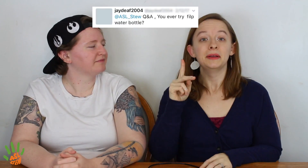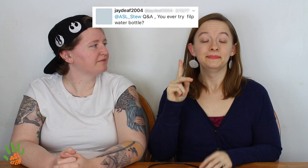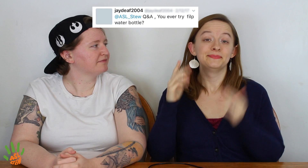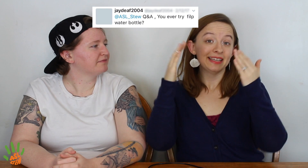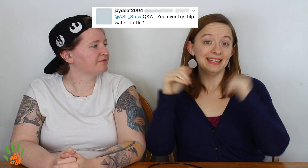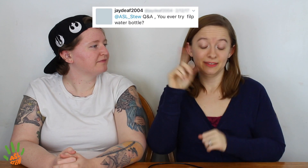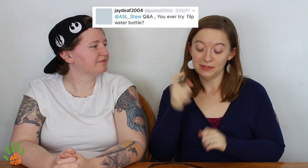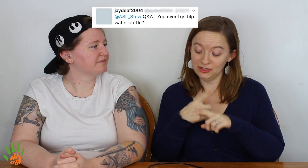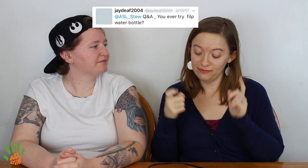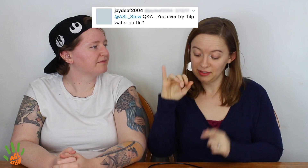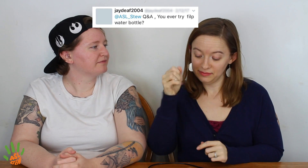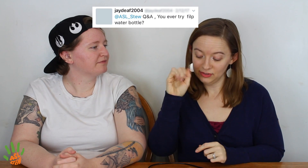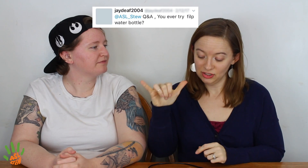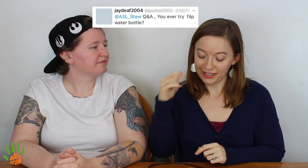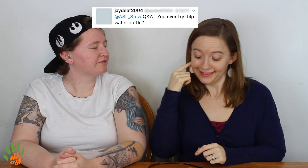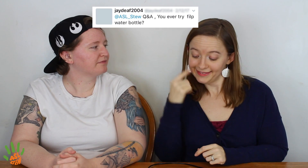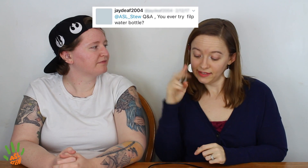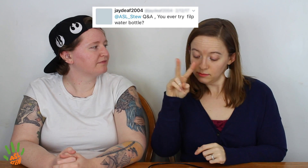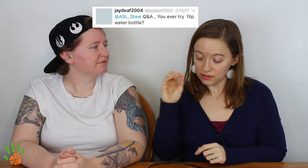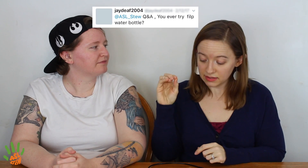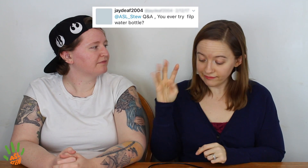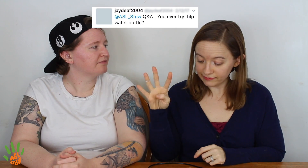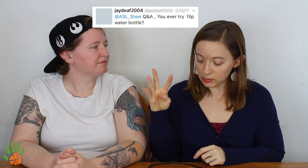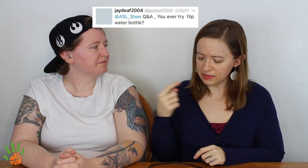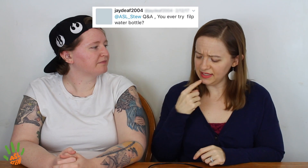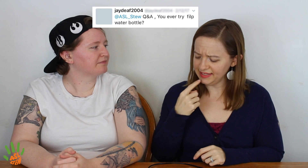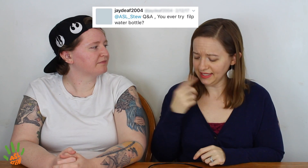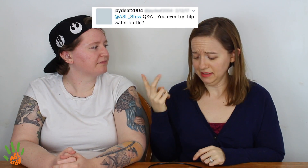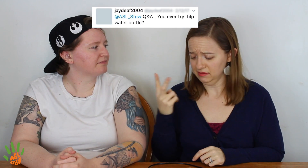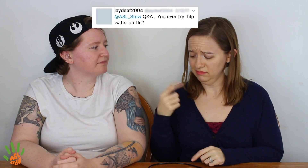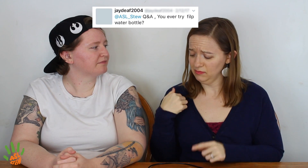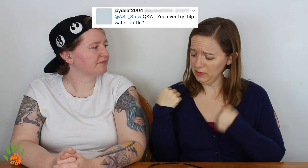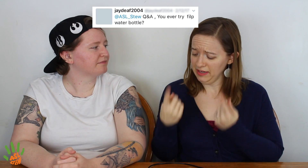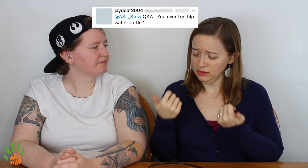Okay, the next question is from jaydeaf2004 and he said,